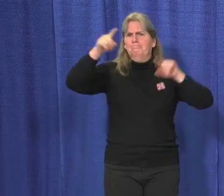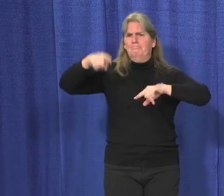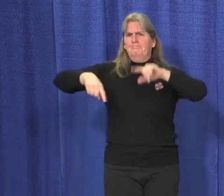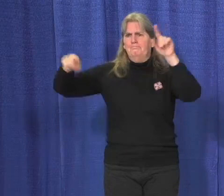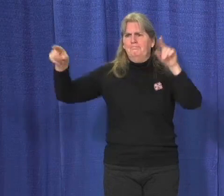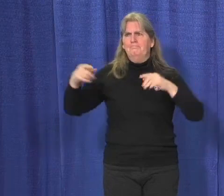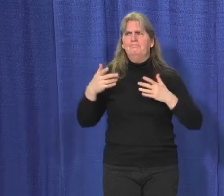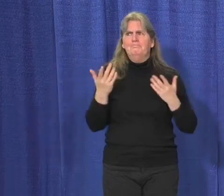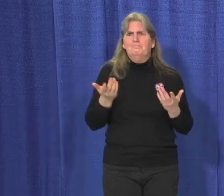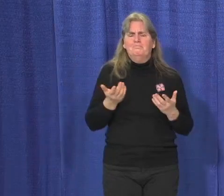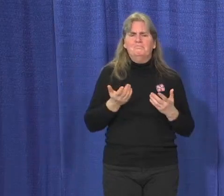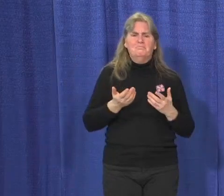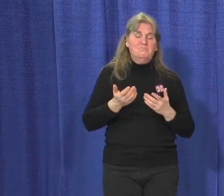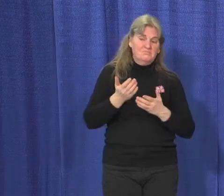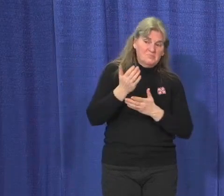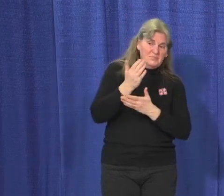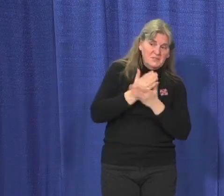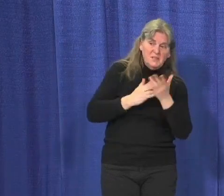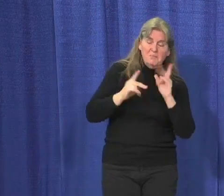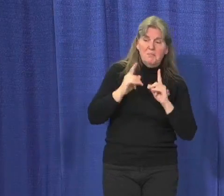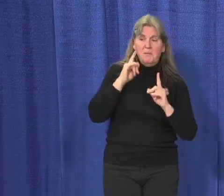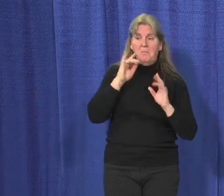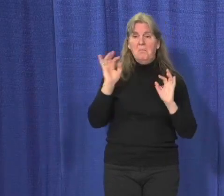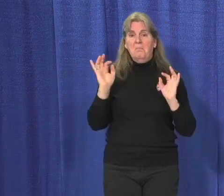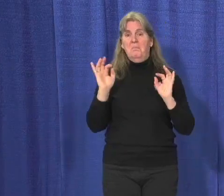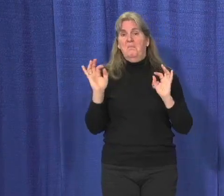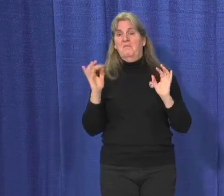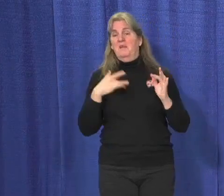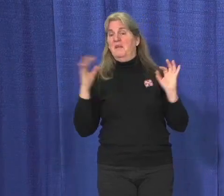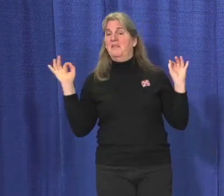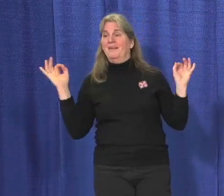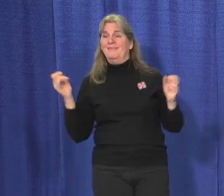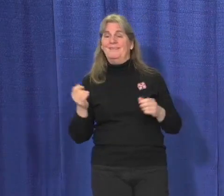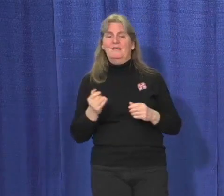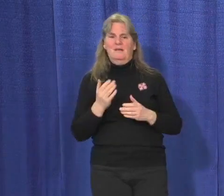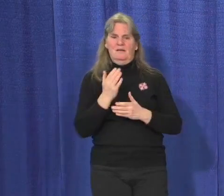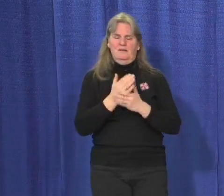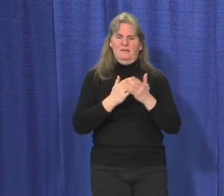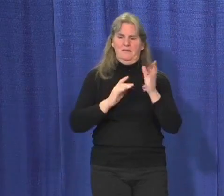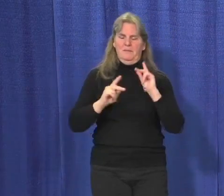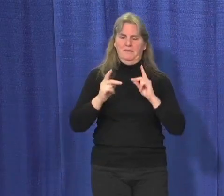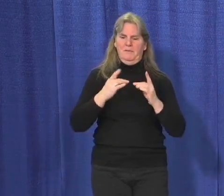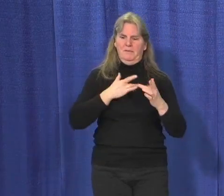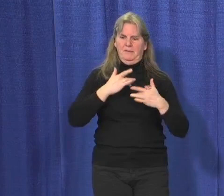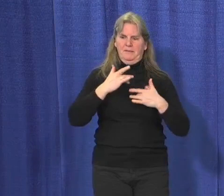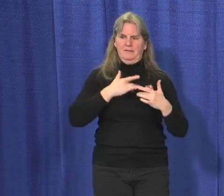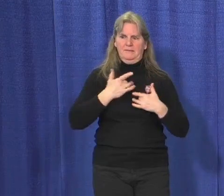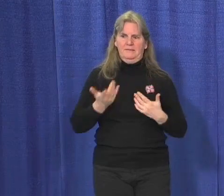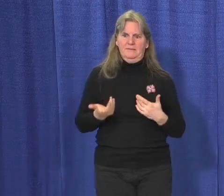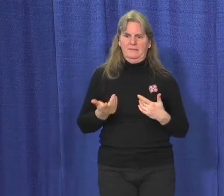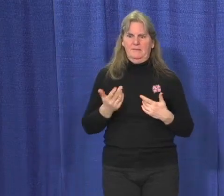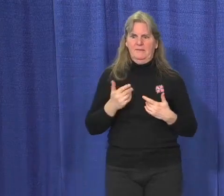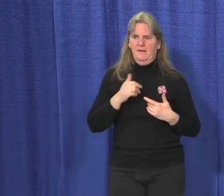people who have -- who feel nothing and people are worried